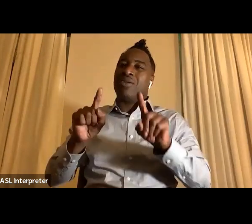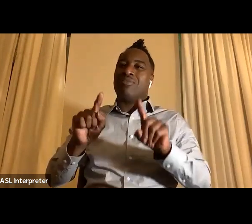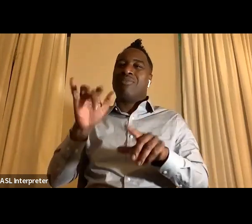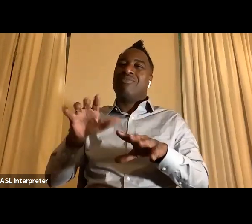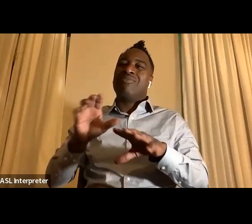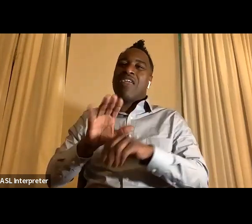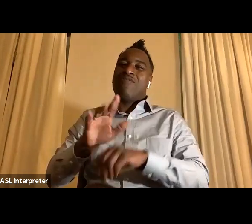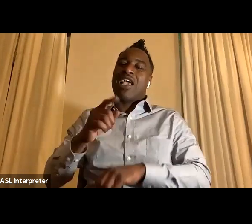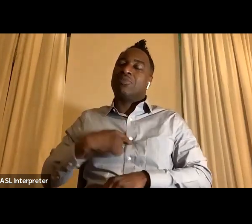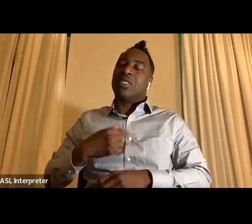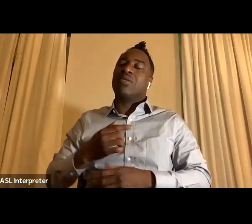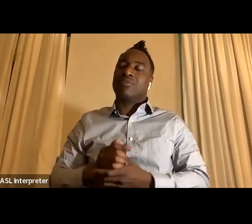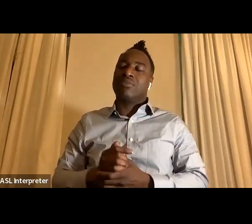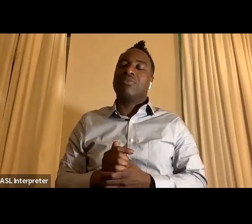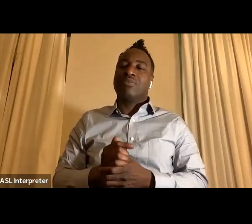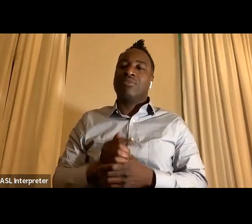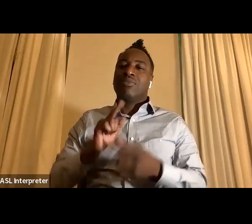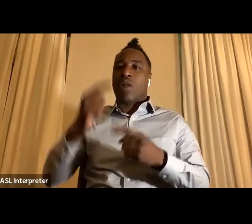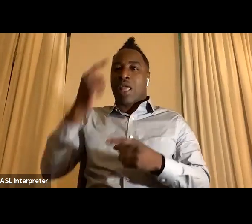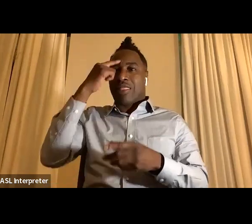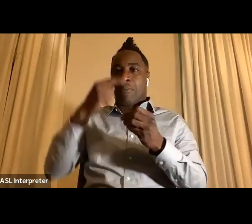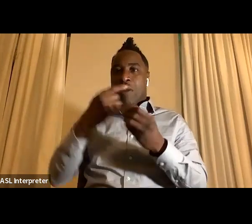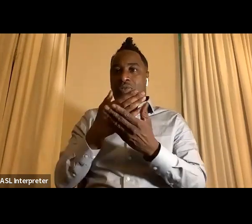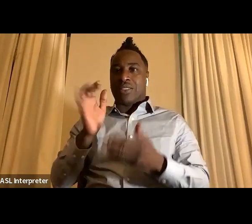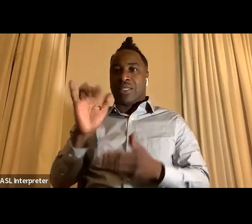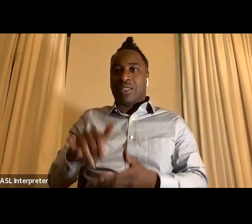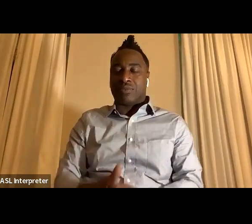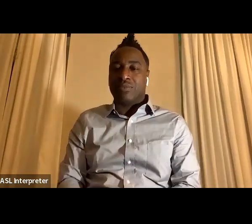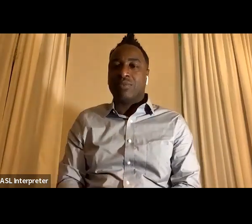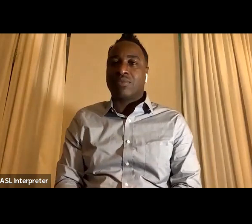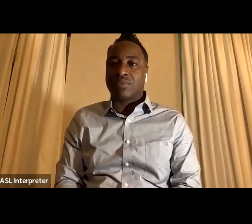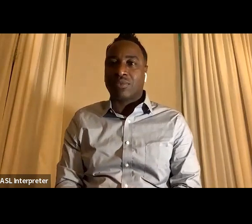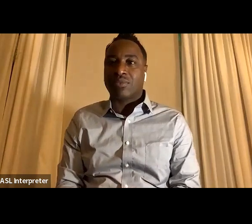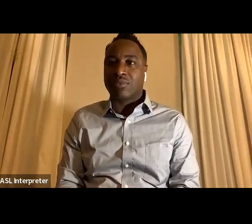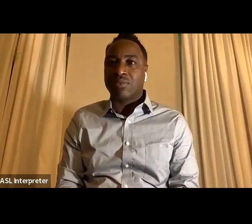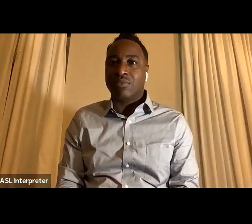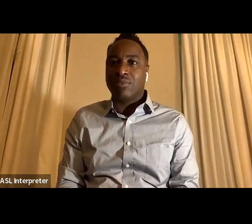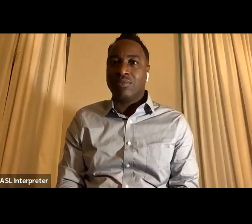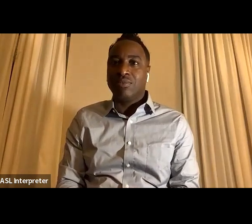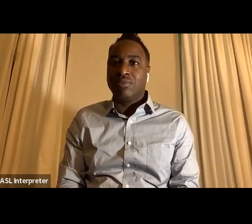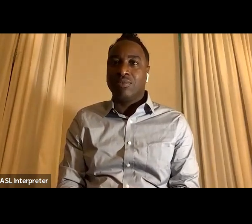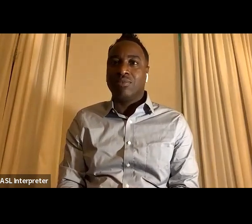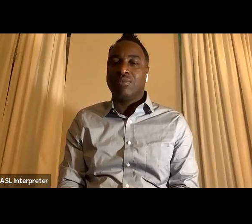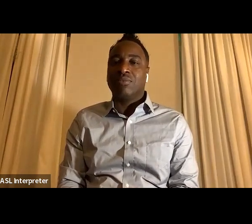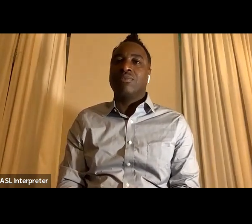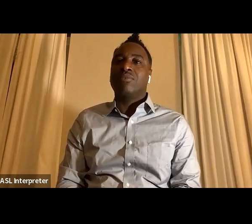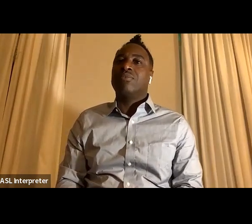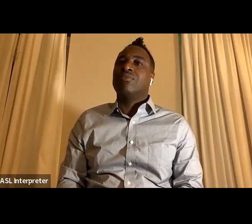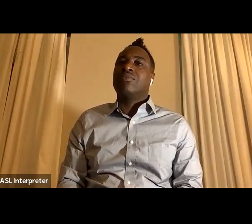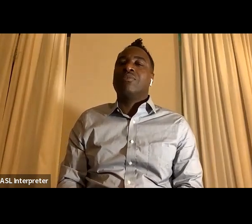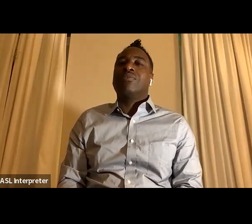Whenever I think about things like that.